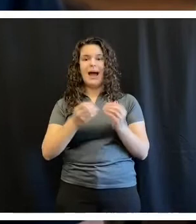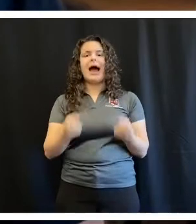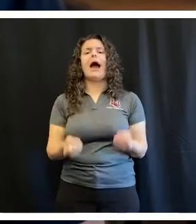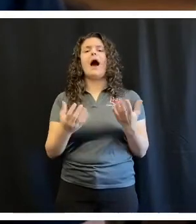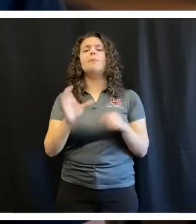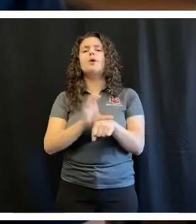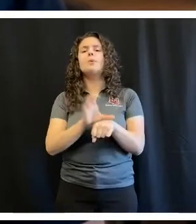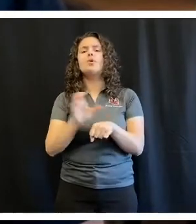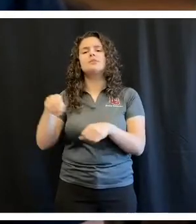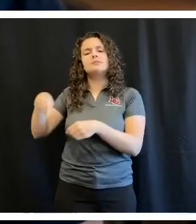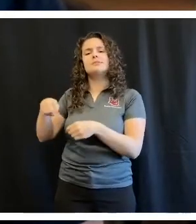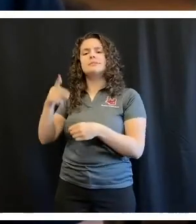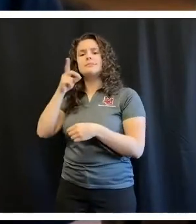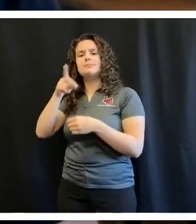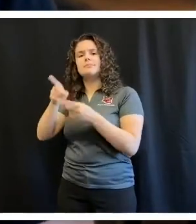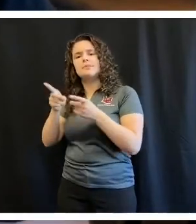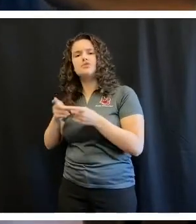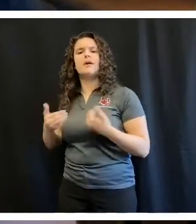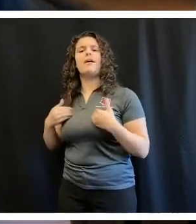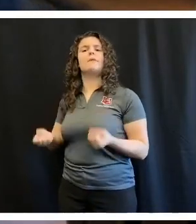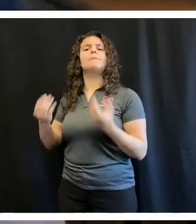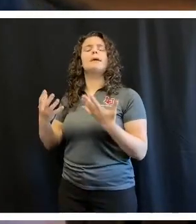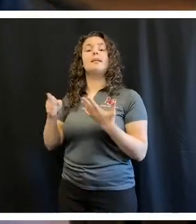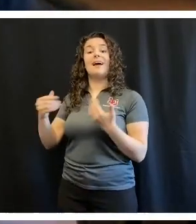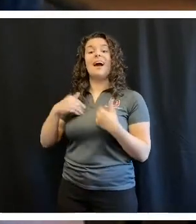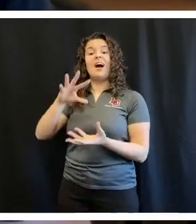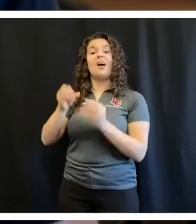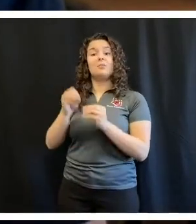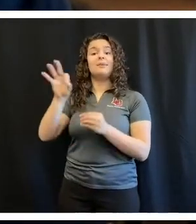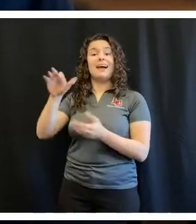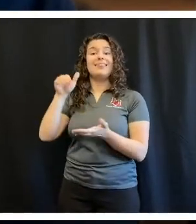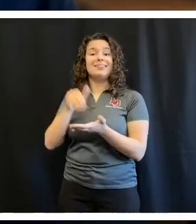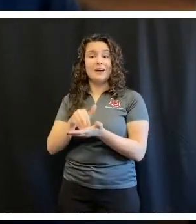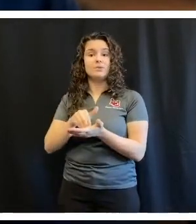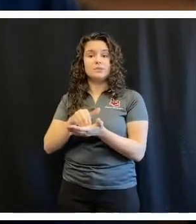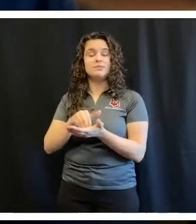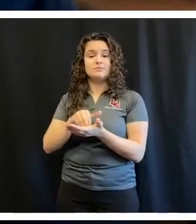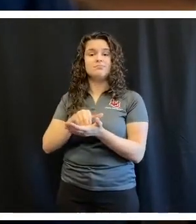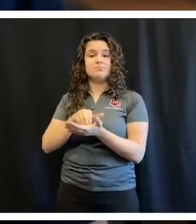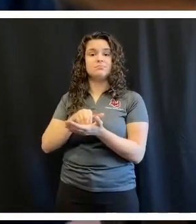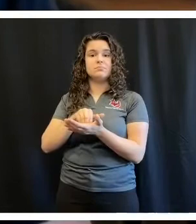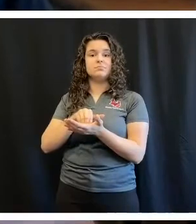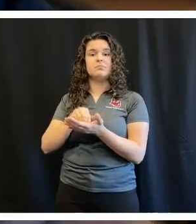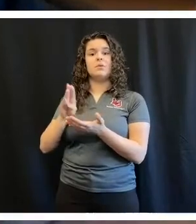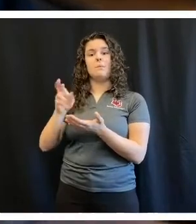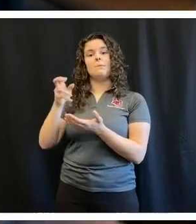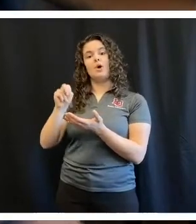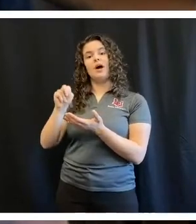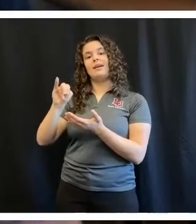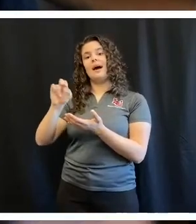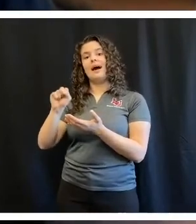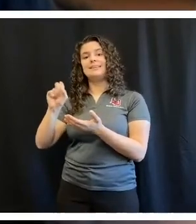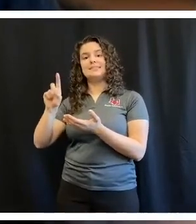They realized they had about 9,000 devices. So, Bryan ISD went into every classroom, lab, closet.